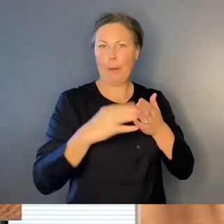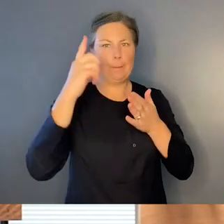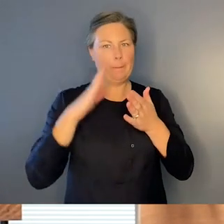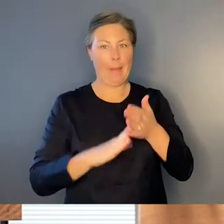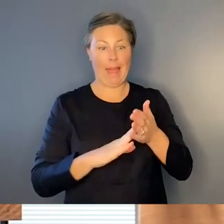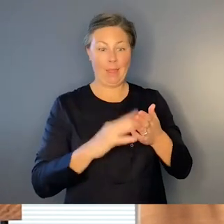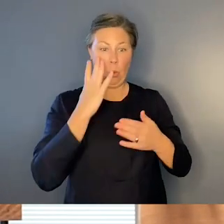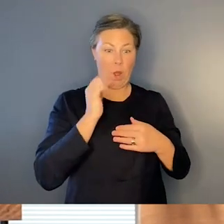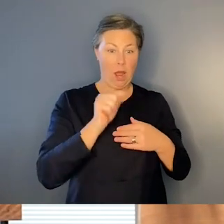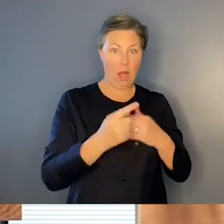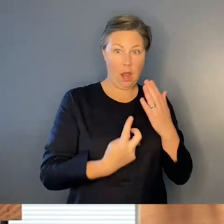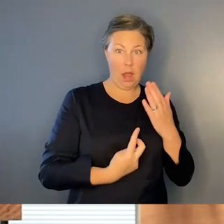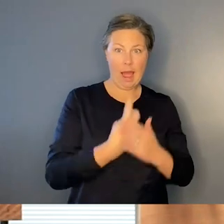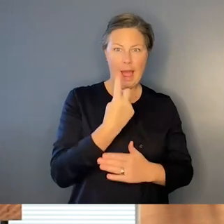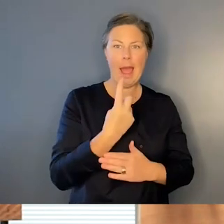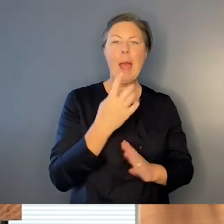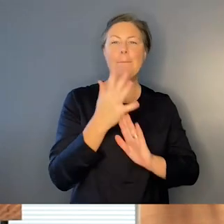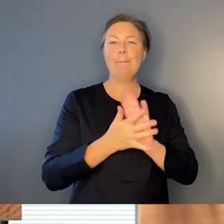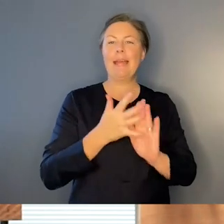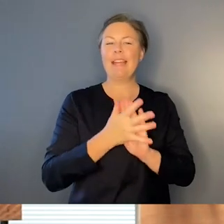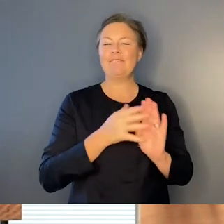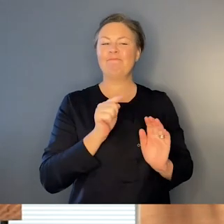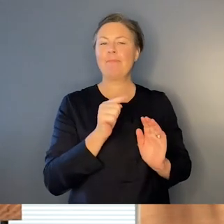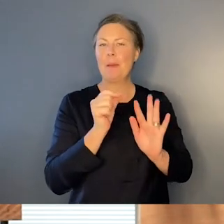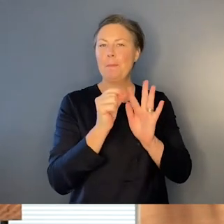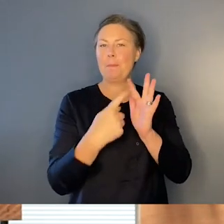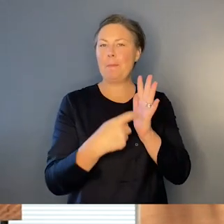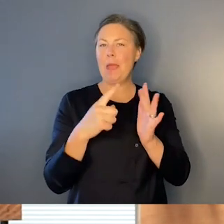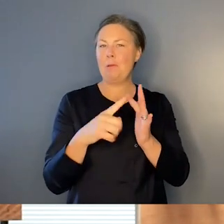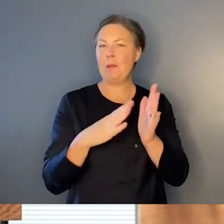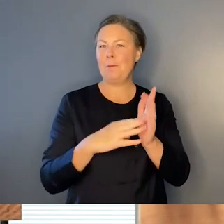is an often the some of the early signs of perimenopause. So very similar, in fact,